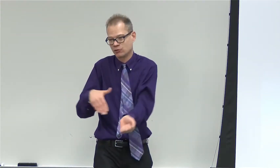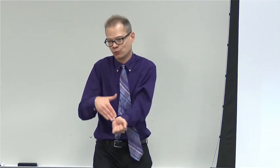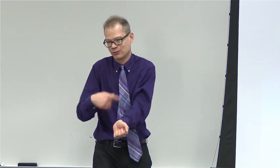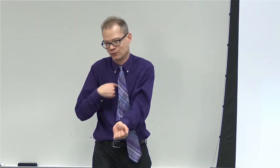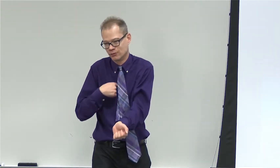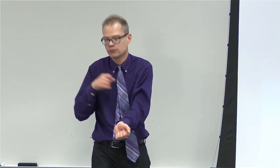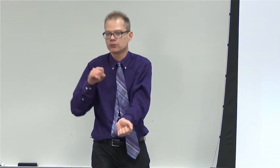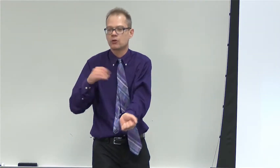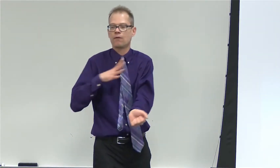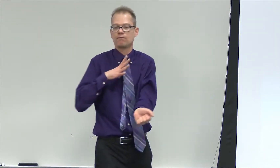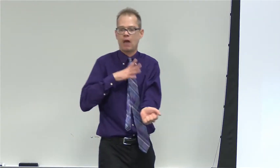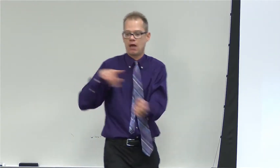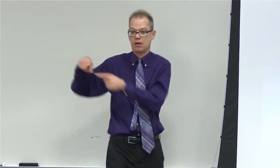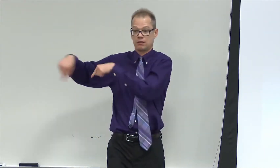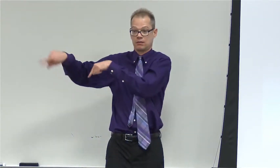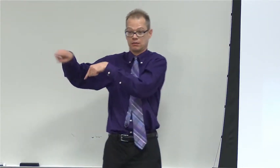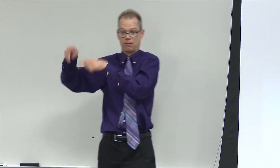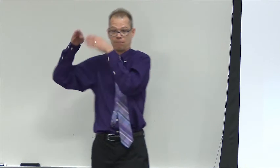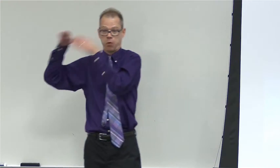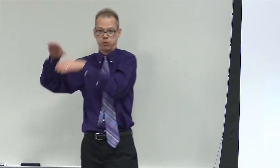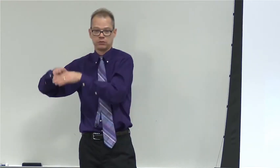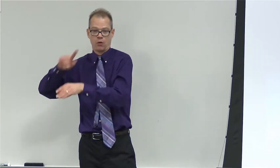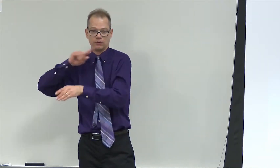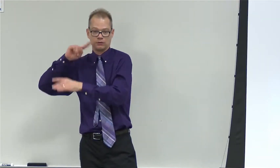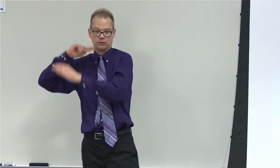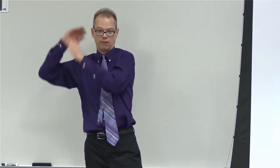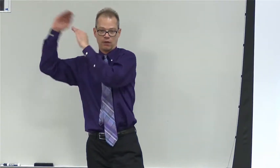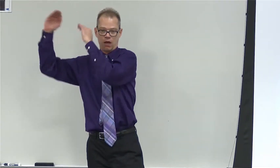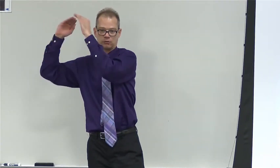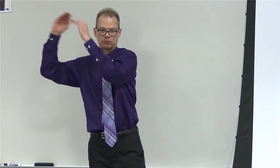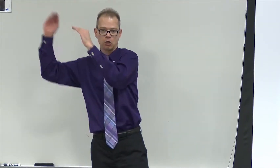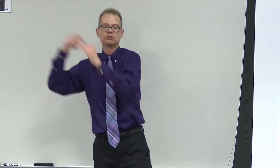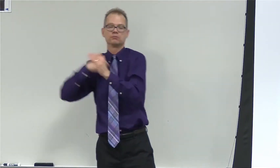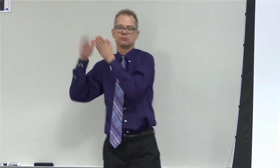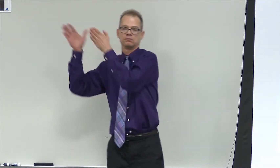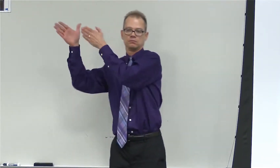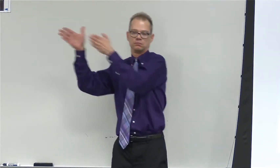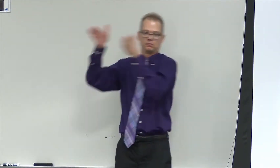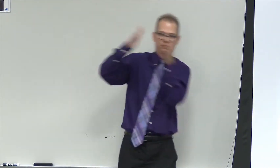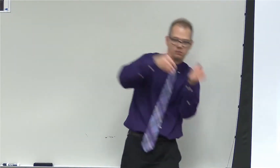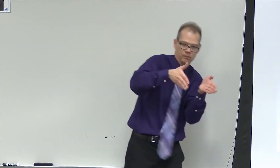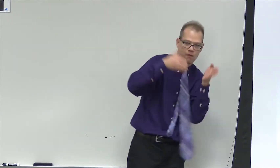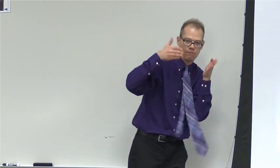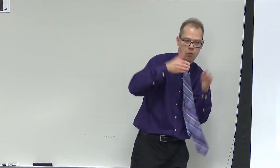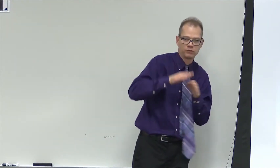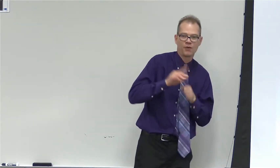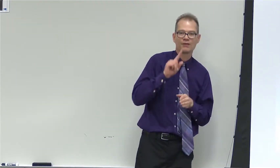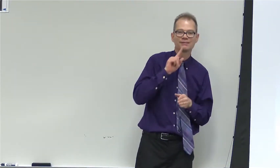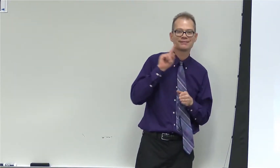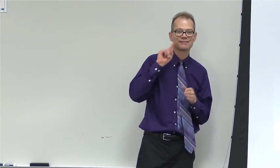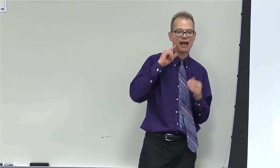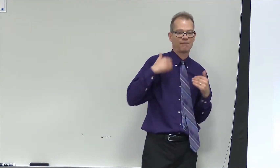I'm a pediatrician, and so NCDHR focuses their... their previous research focused on deaf adults.